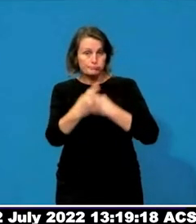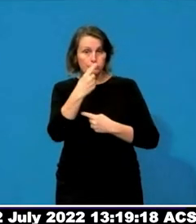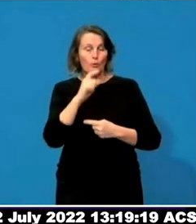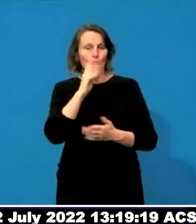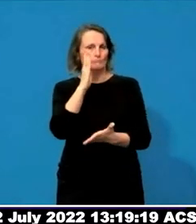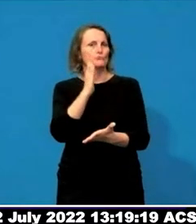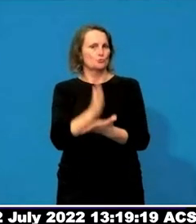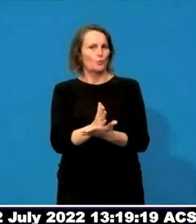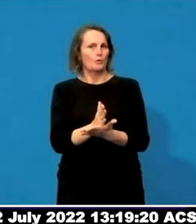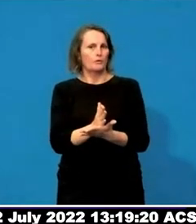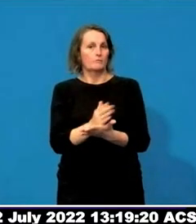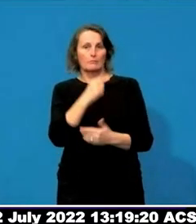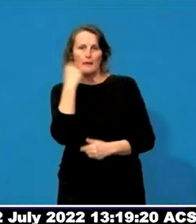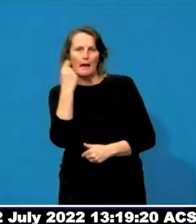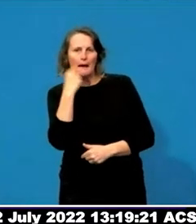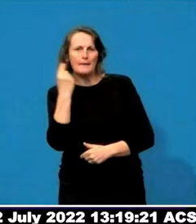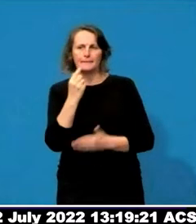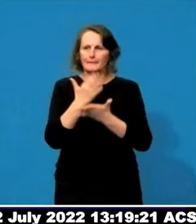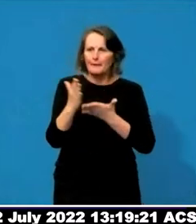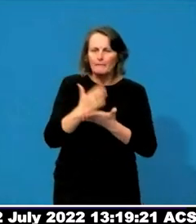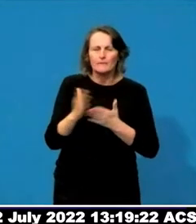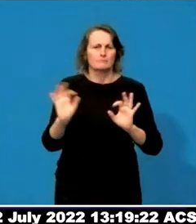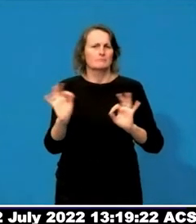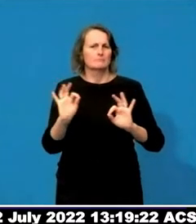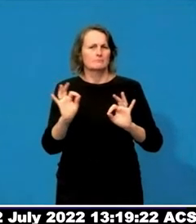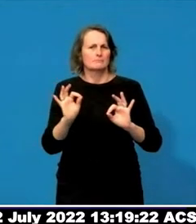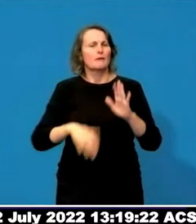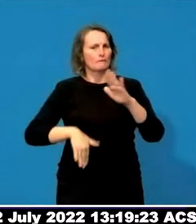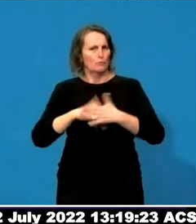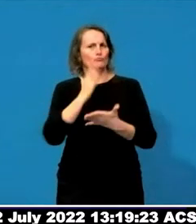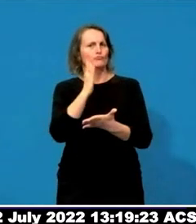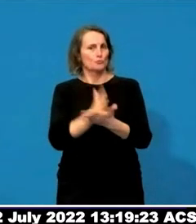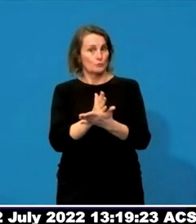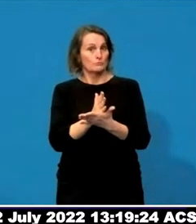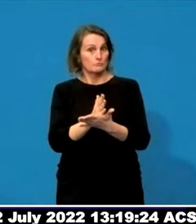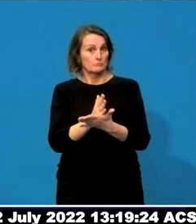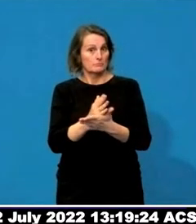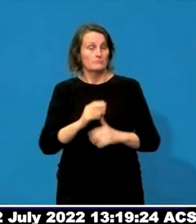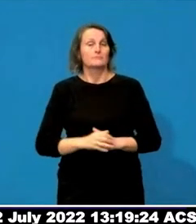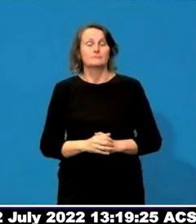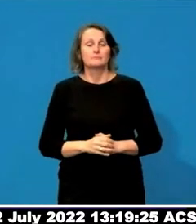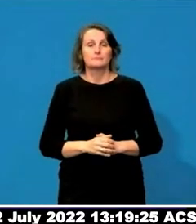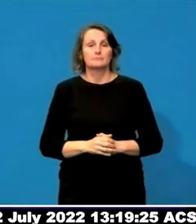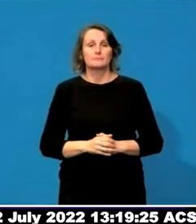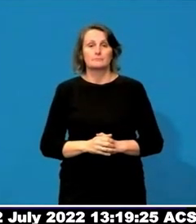will be the truth, the whole truth and nothing but the truth? MS McRAE: I do.